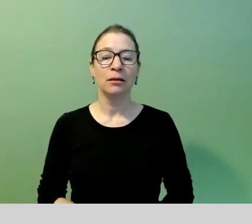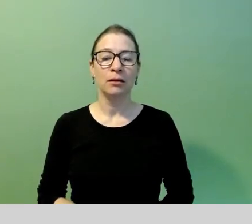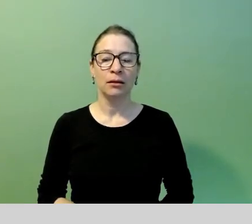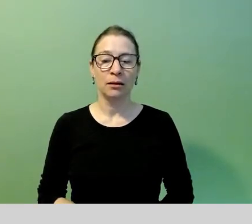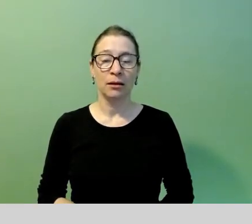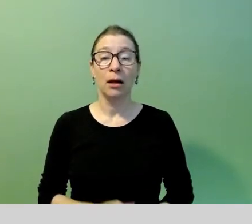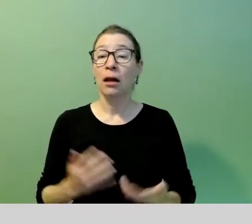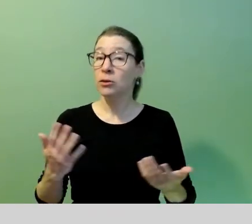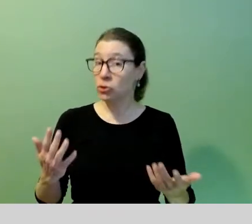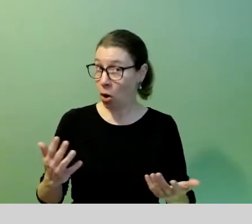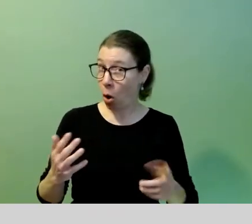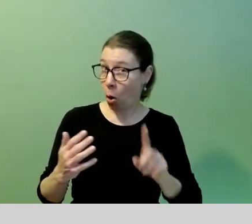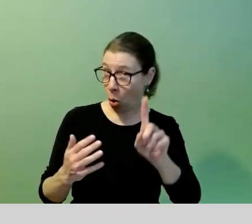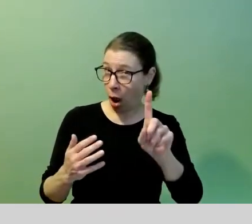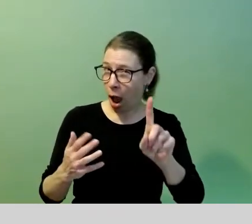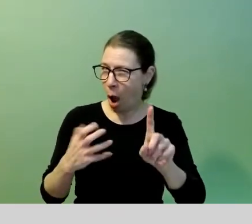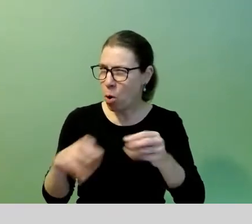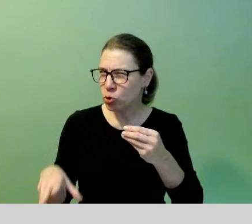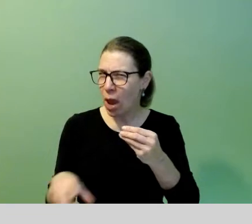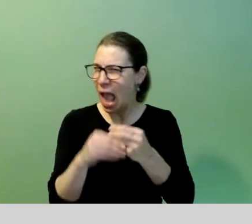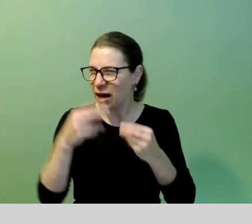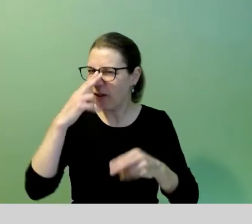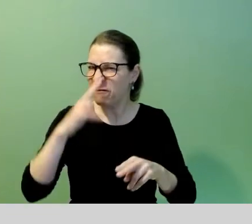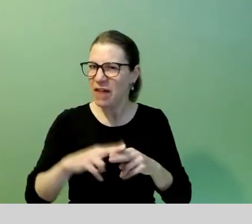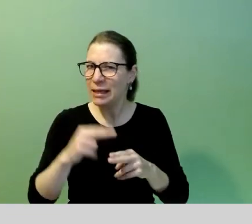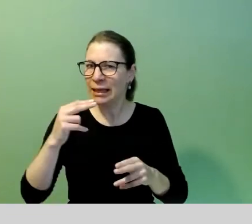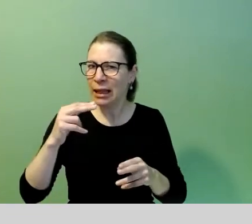While we're here, I'm going to add a fun little animation for our player.